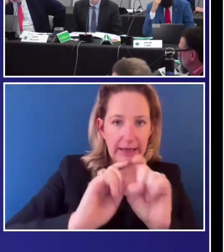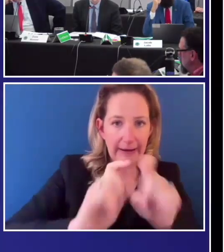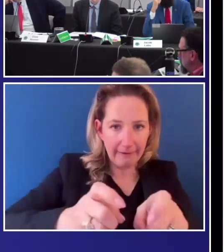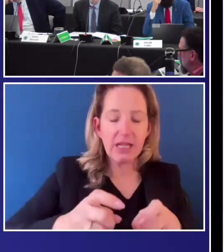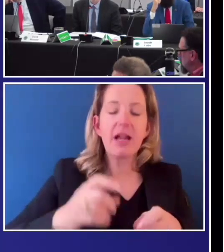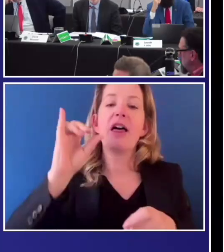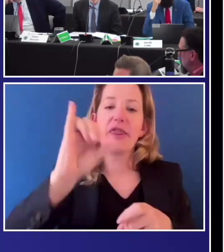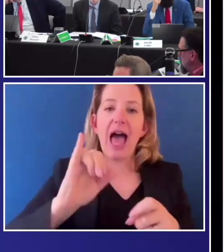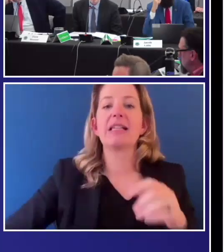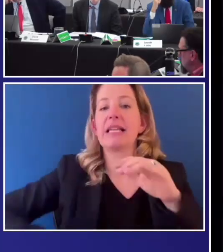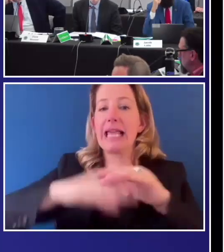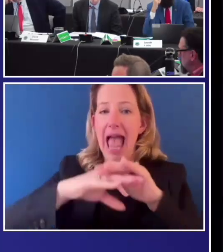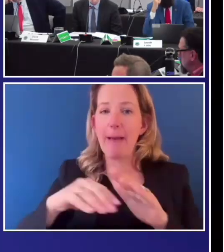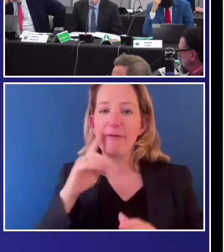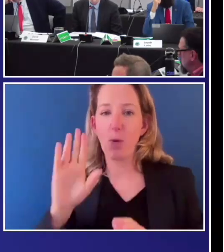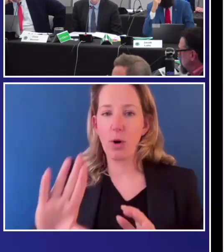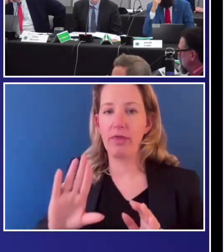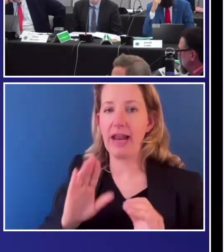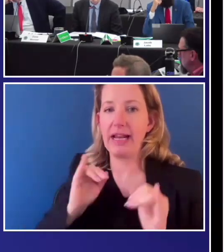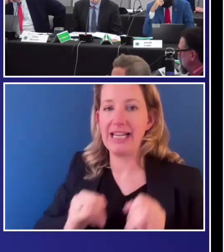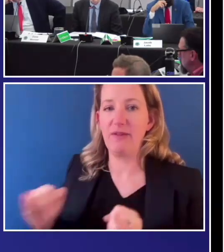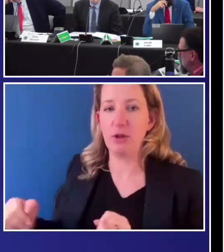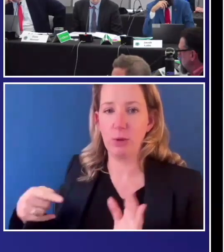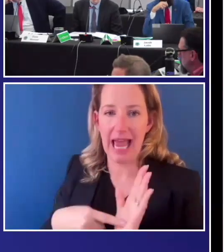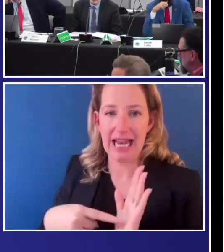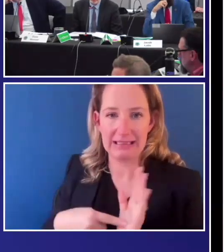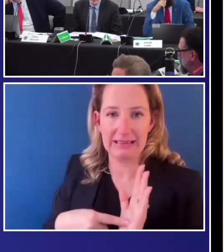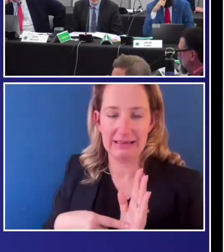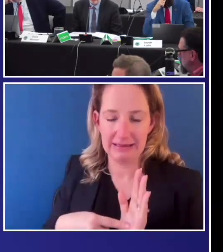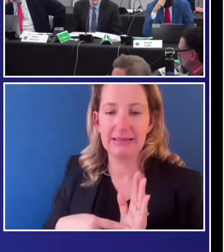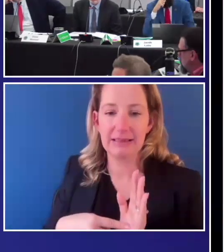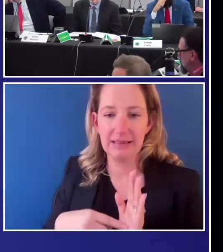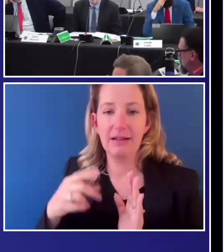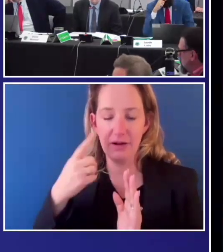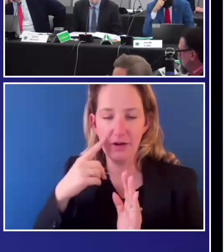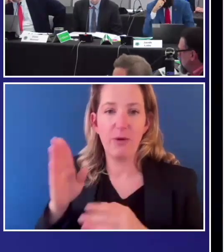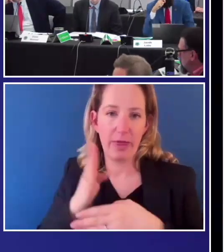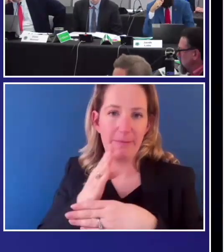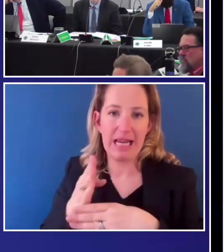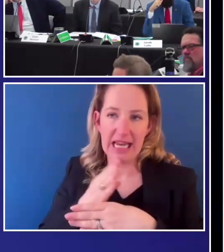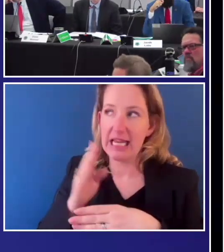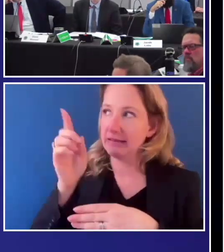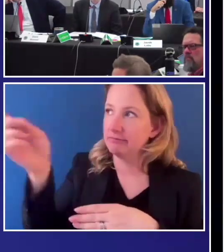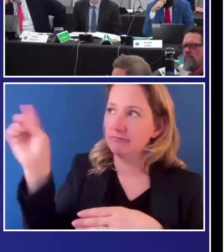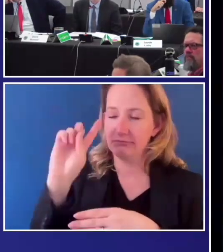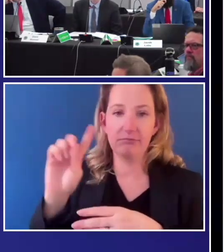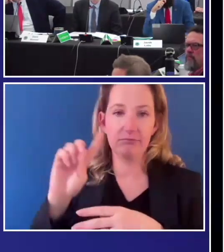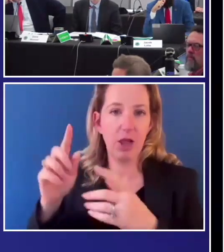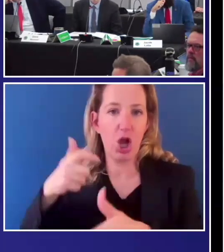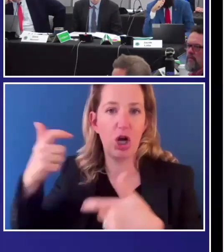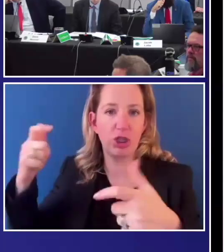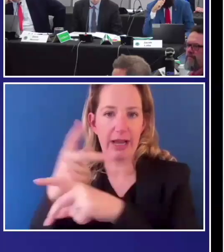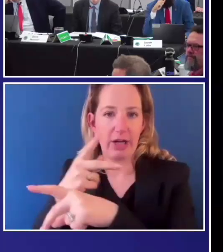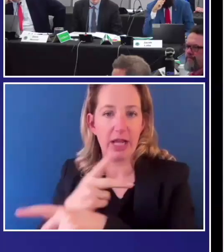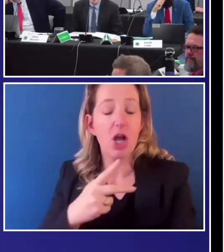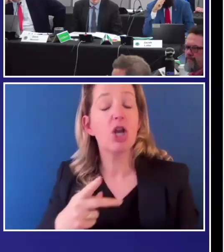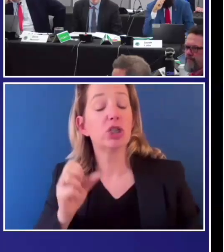when we look at the median debts that were, that rolled up into the larger calculation. So we were collecting this item from